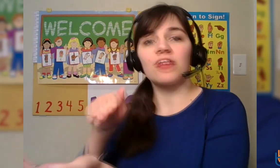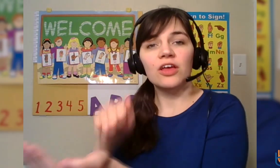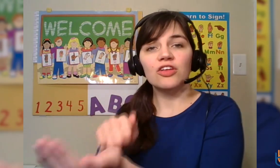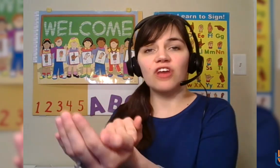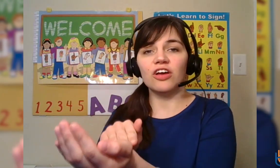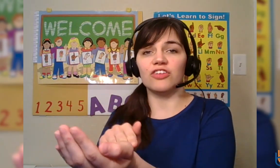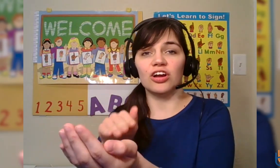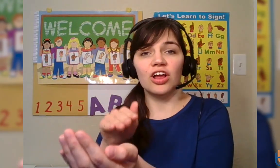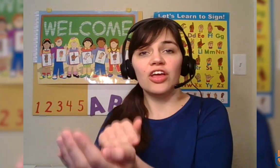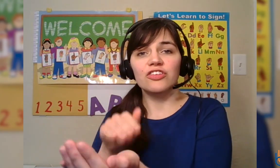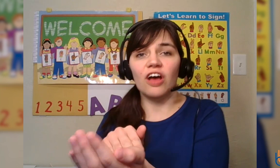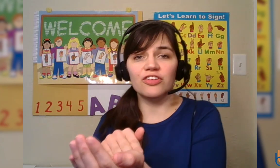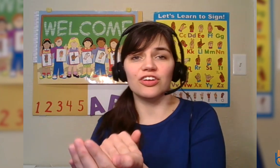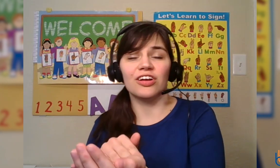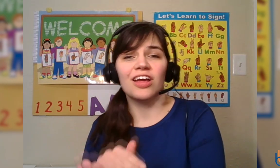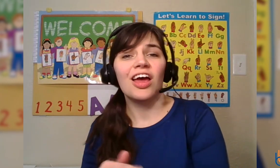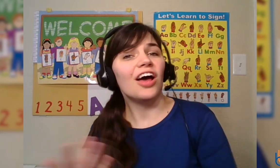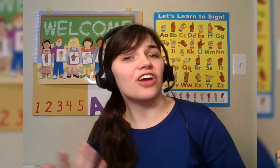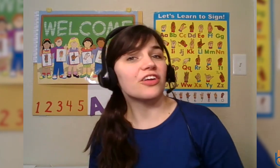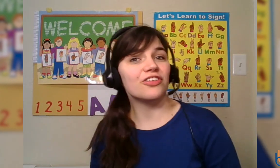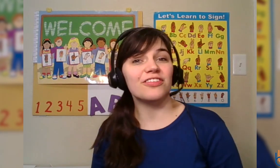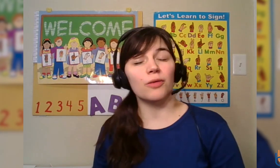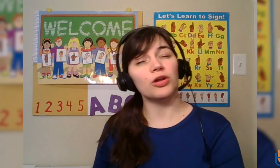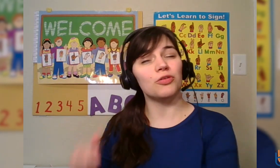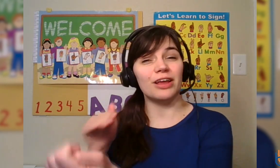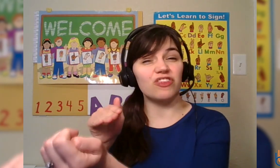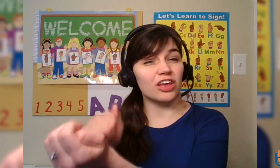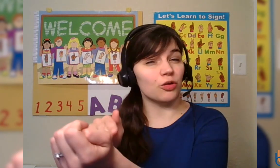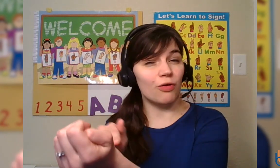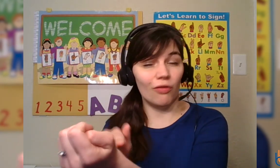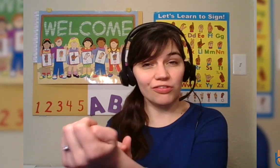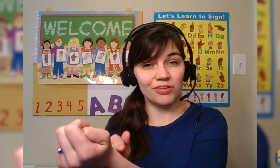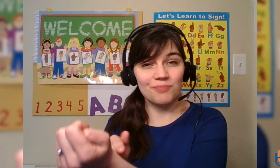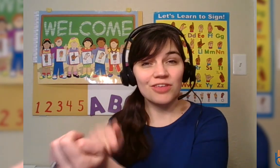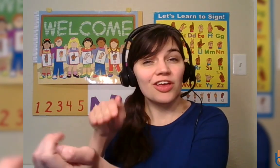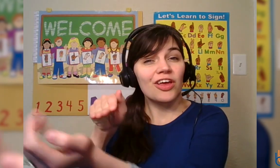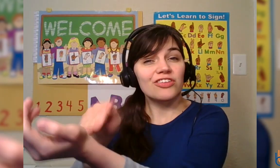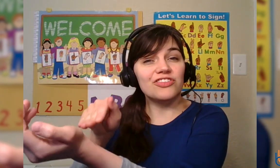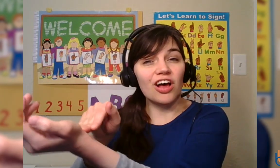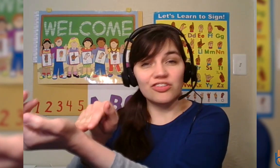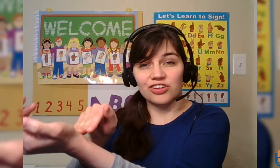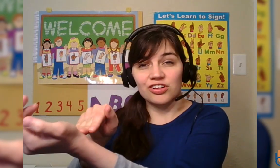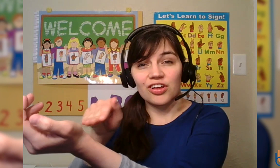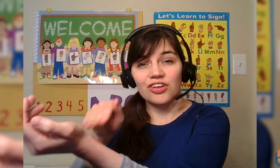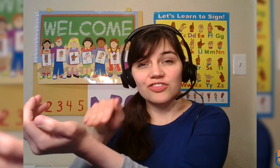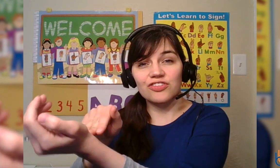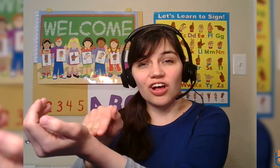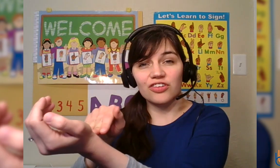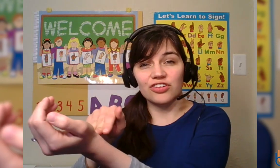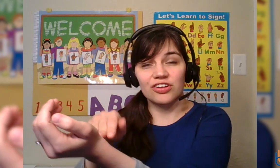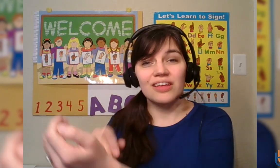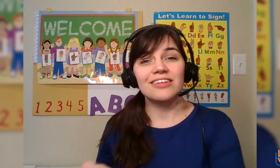doctor. Doctor. A doctor is someone who might check your pulse: doctor. Doctor. To